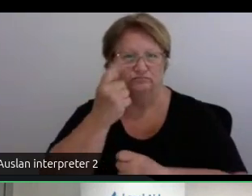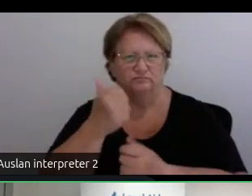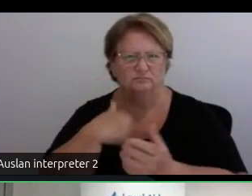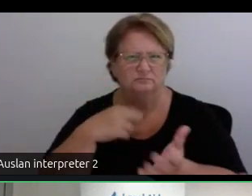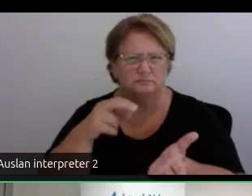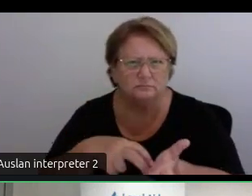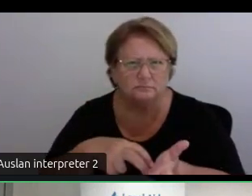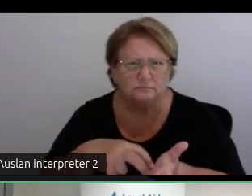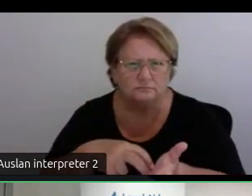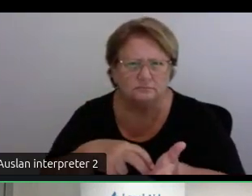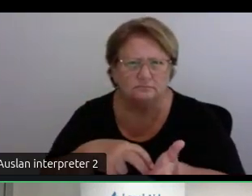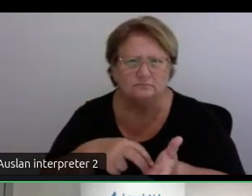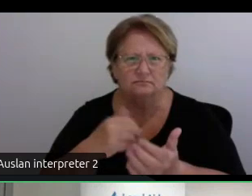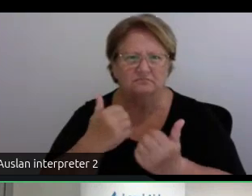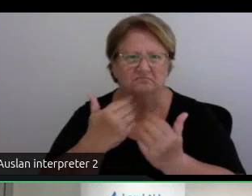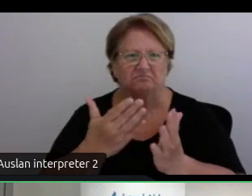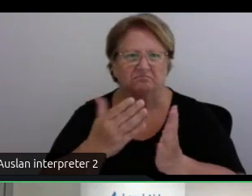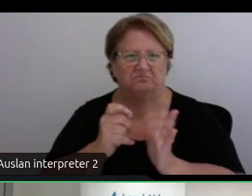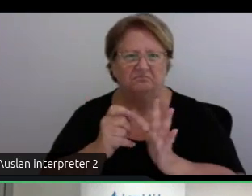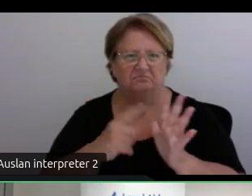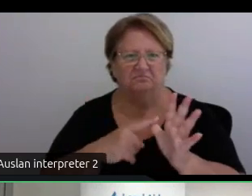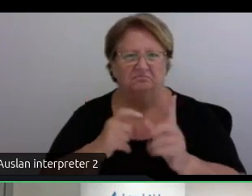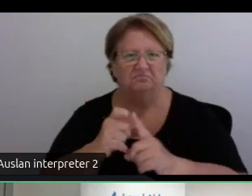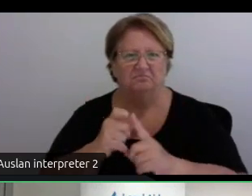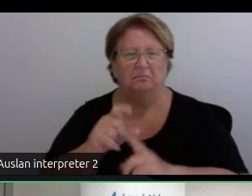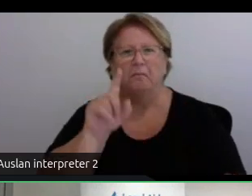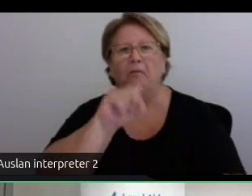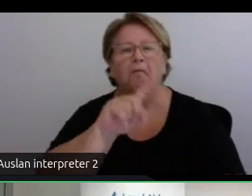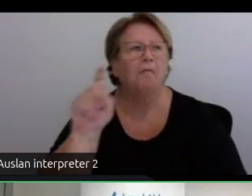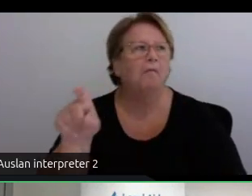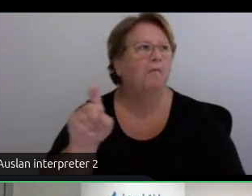they've signed a contract. Contract. Yep. They're given an iPad. It has click here, click here,